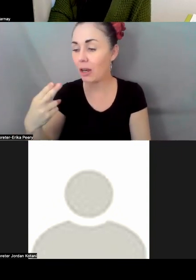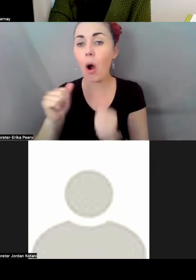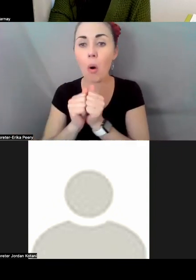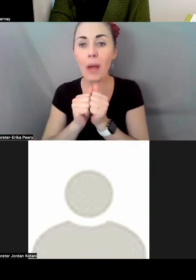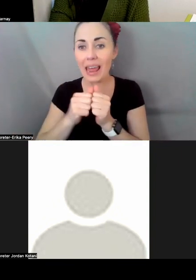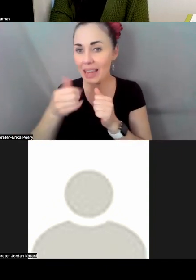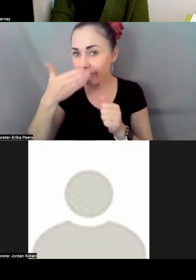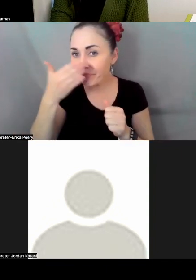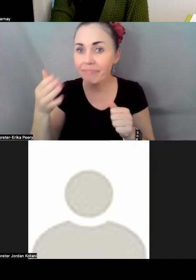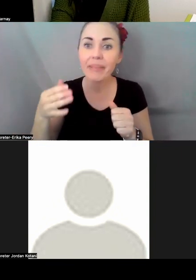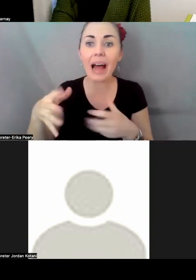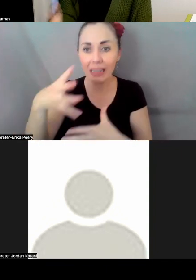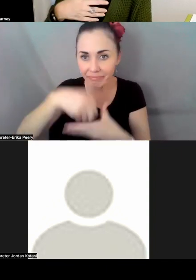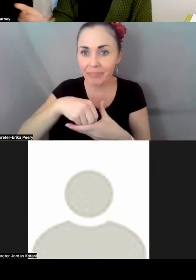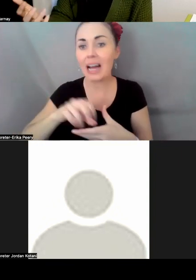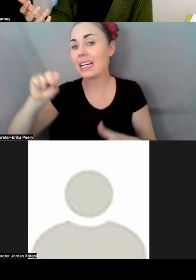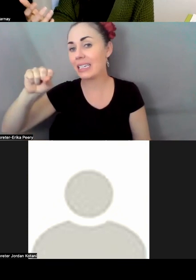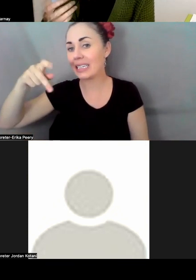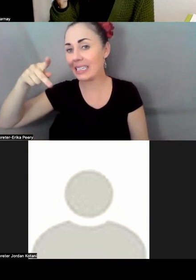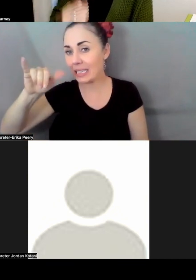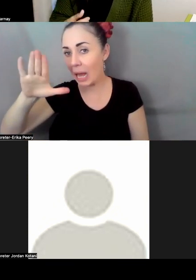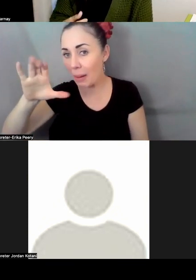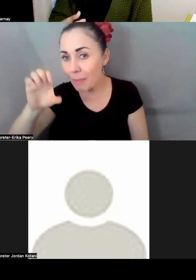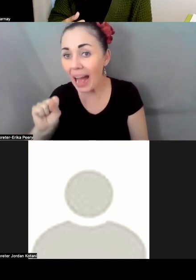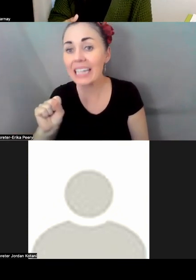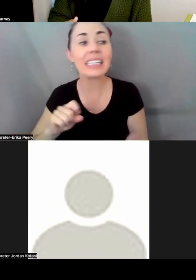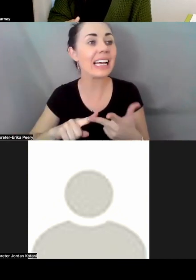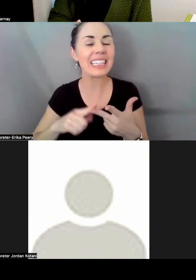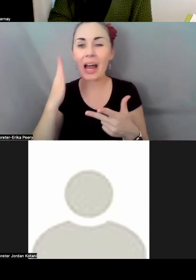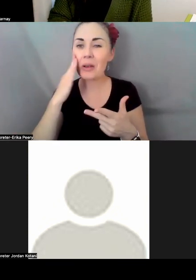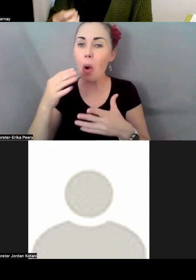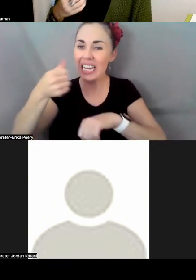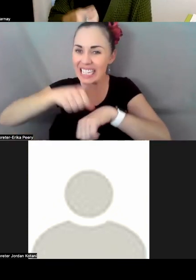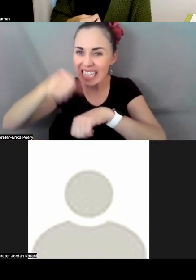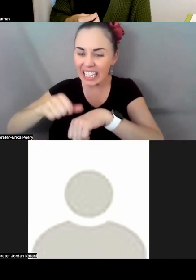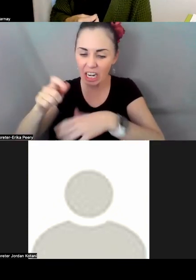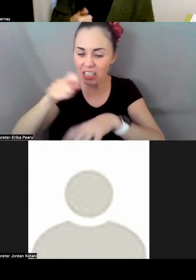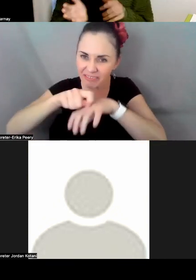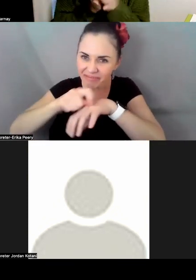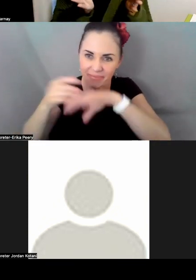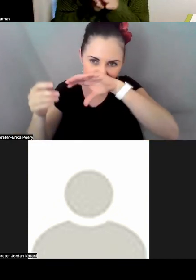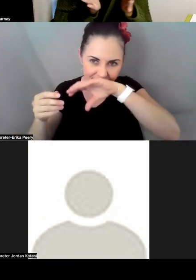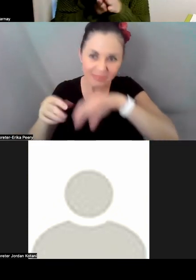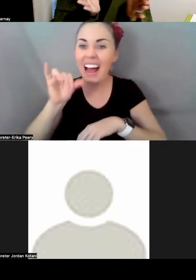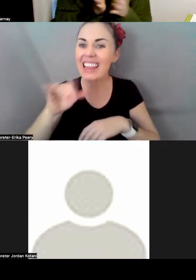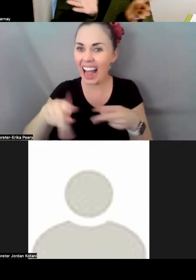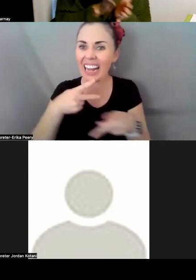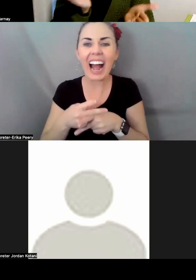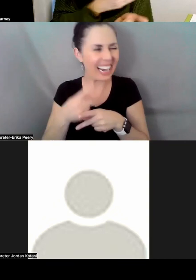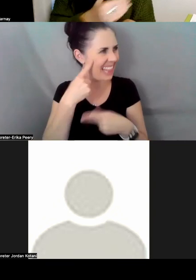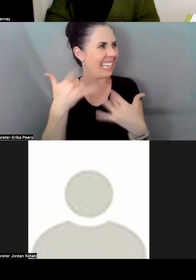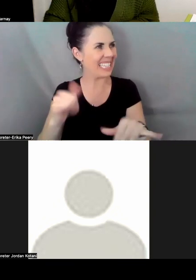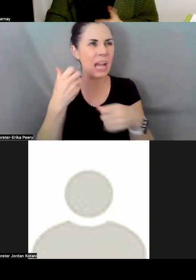Way to incorporate scent, cooking spices. When I was a kid, had a whole sticker book full of them.